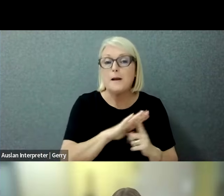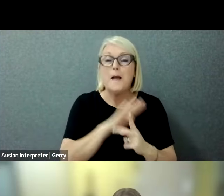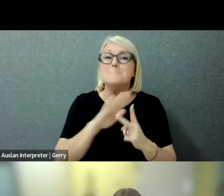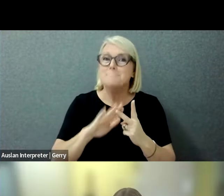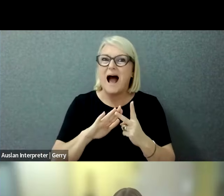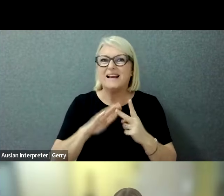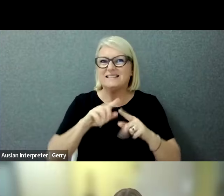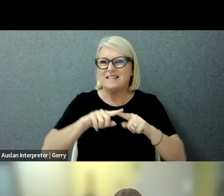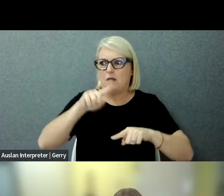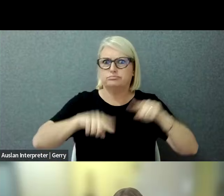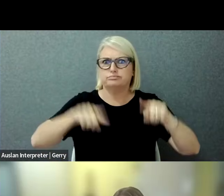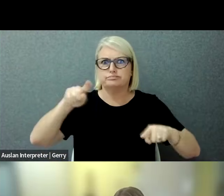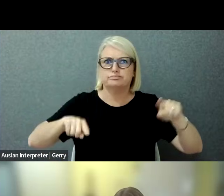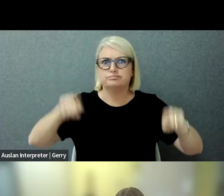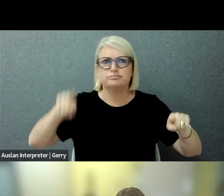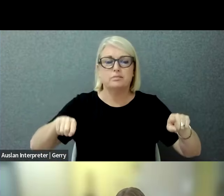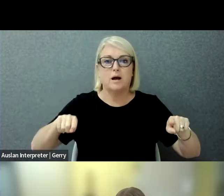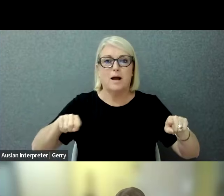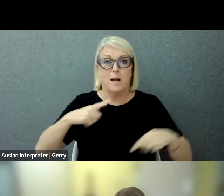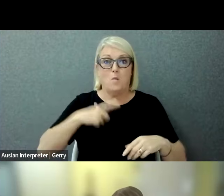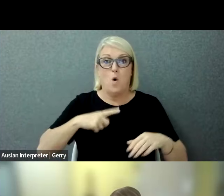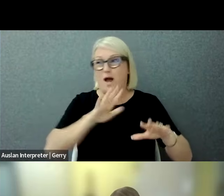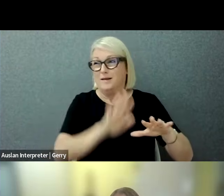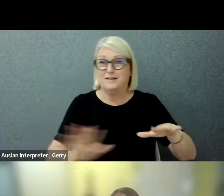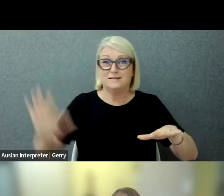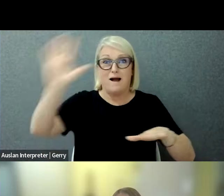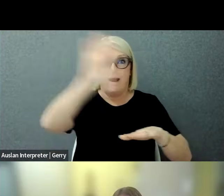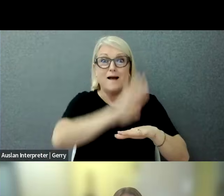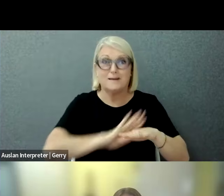because of the size of it. So - and I'm looking at the numbers and I want to make sure I get it